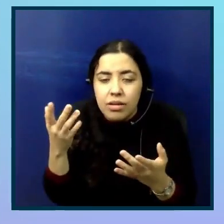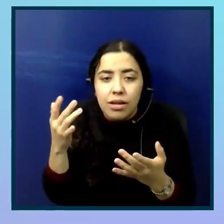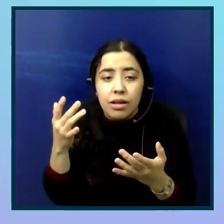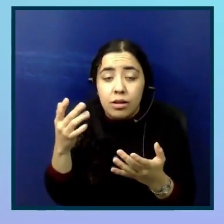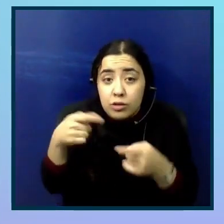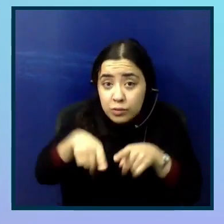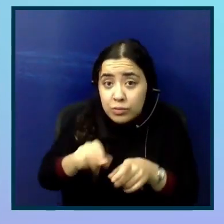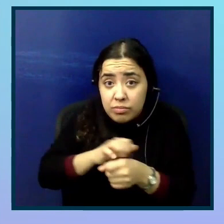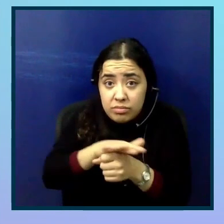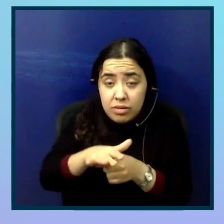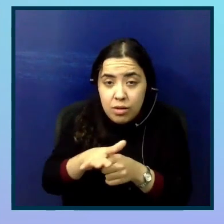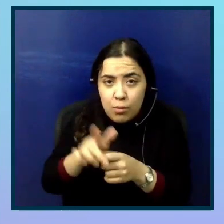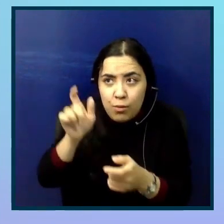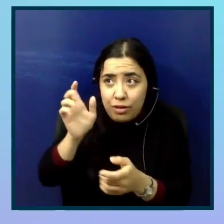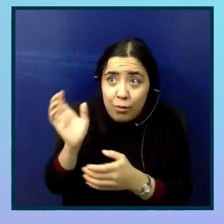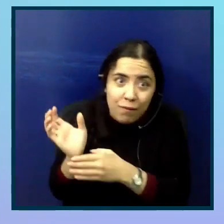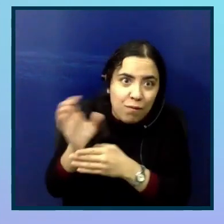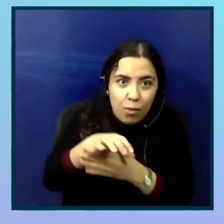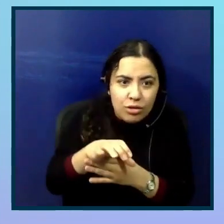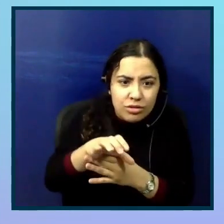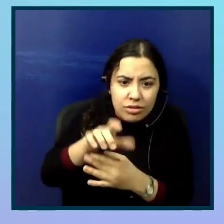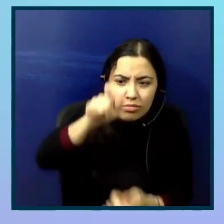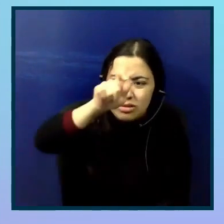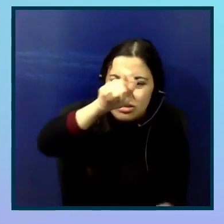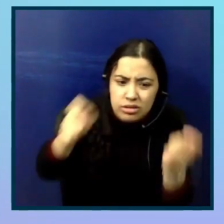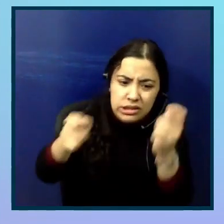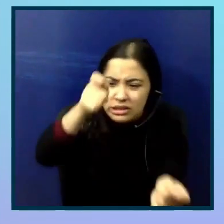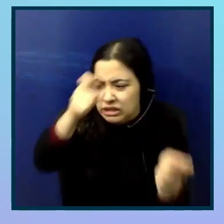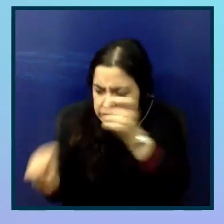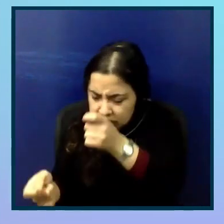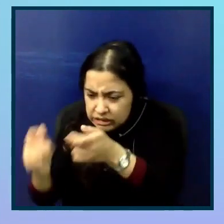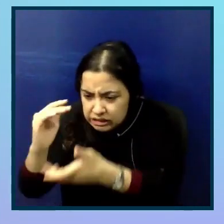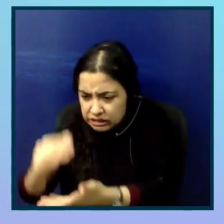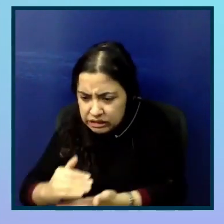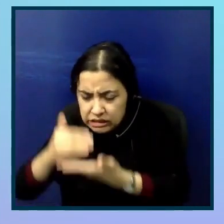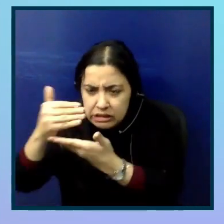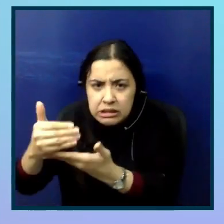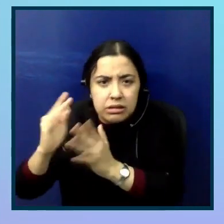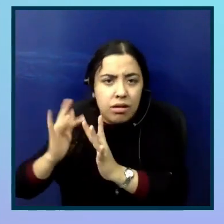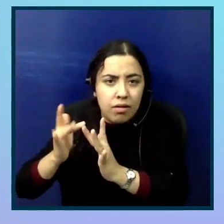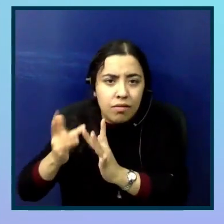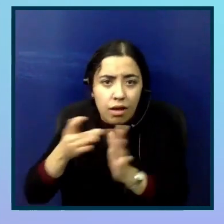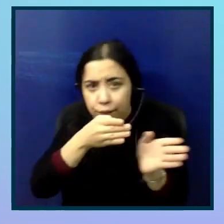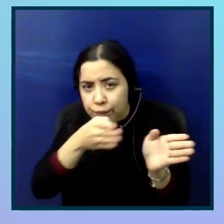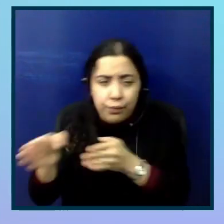And if living in a world where all of your employees have to use this product to work remotely